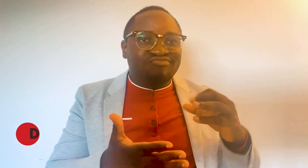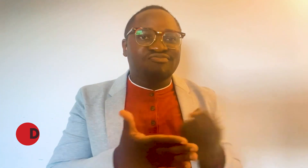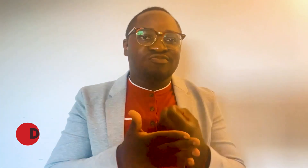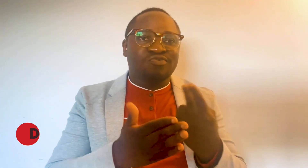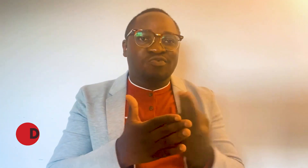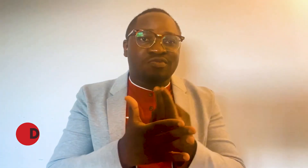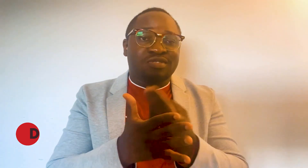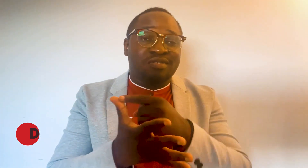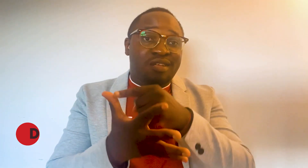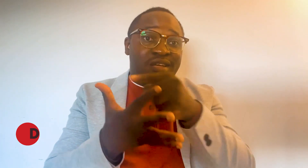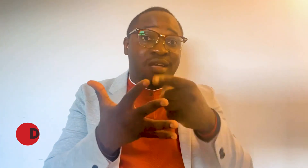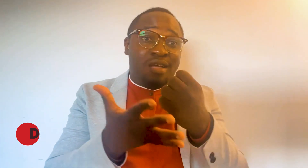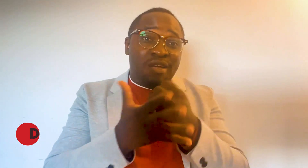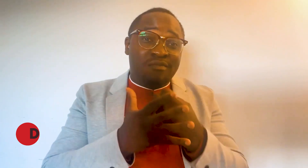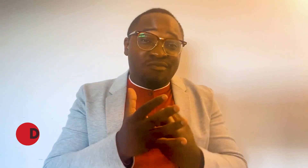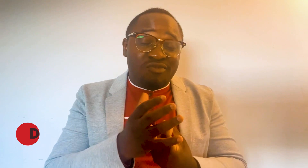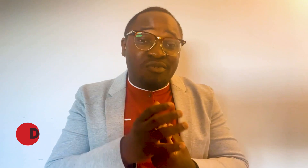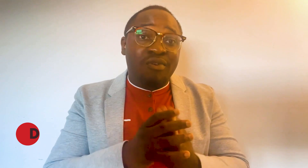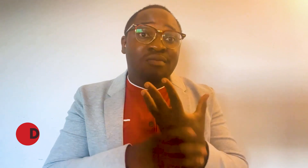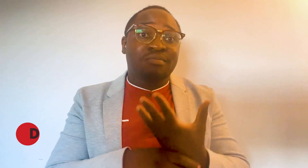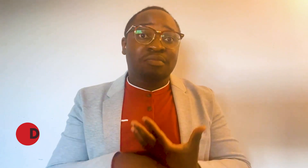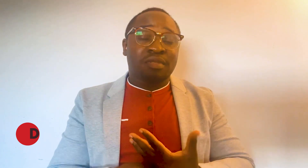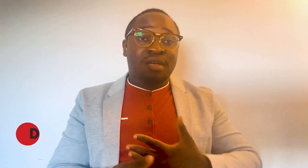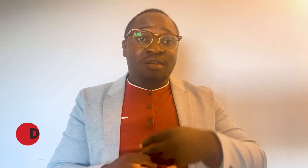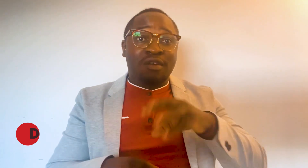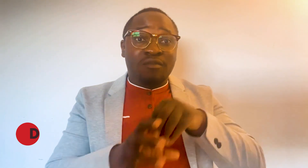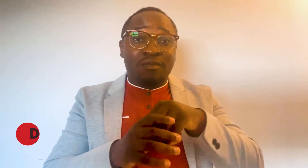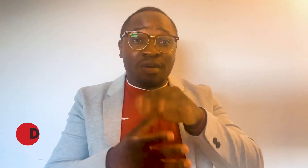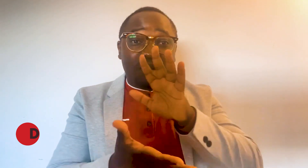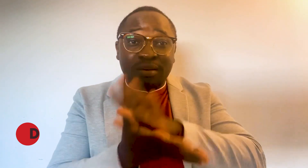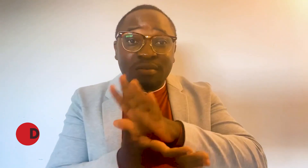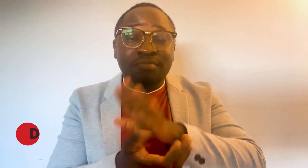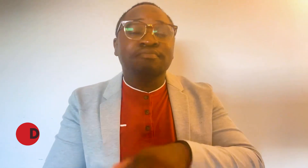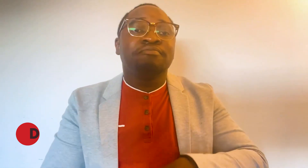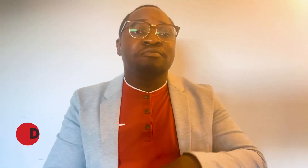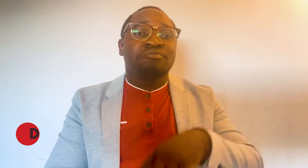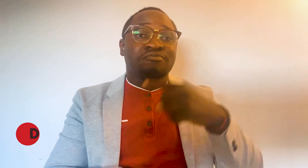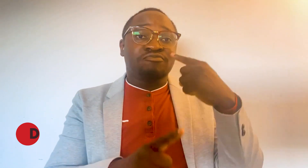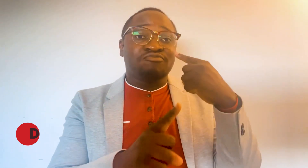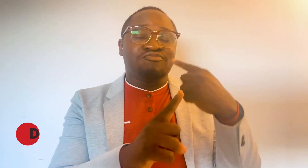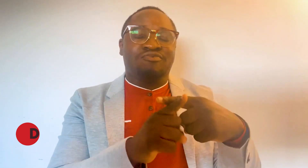would help me grow, not only just academically.